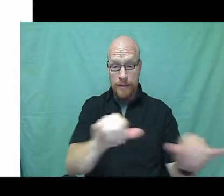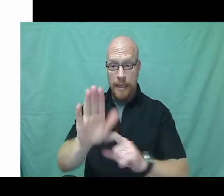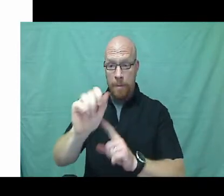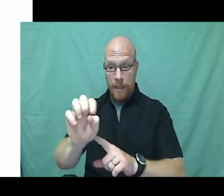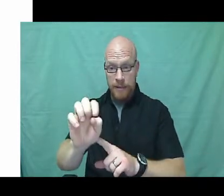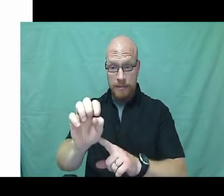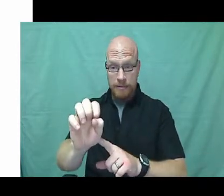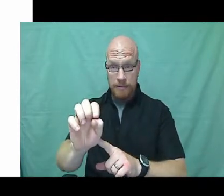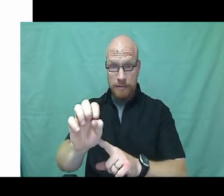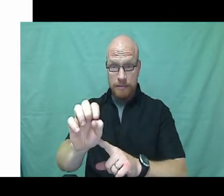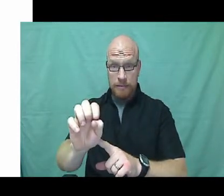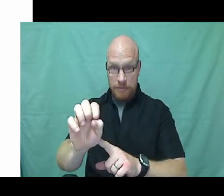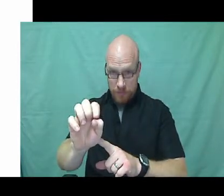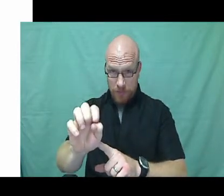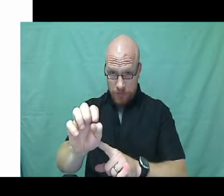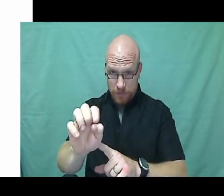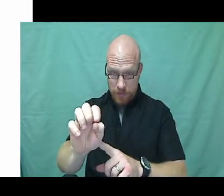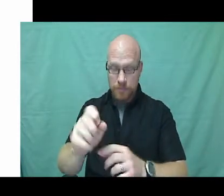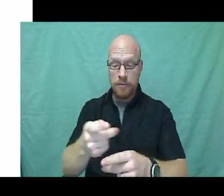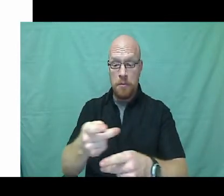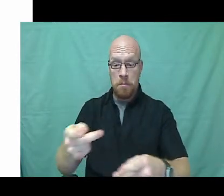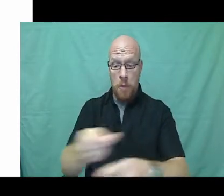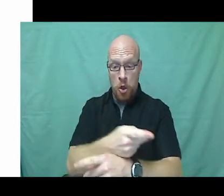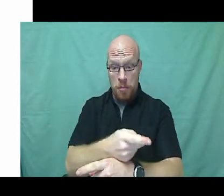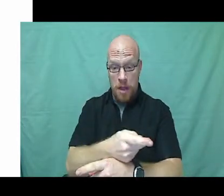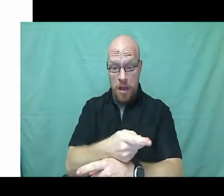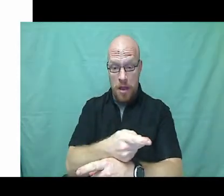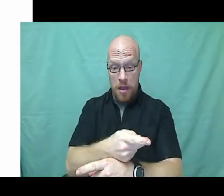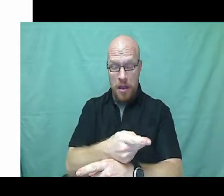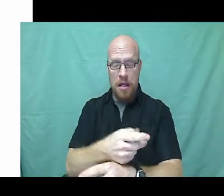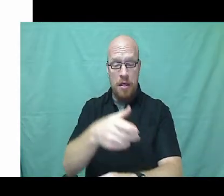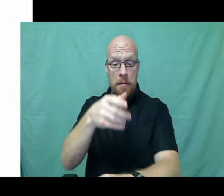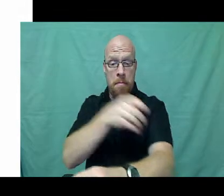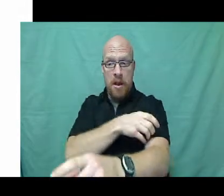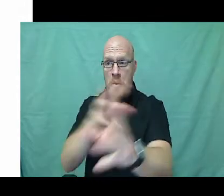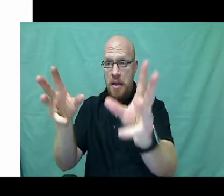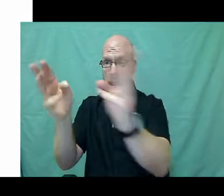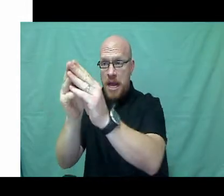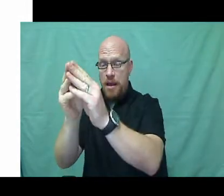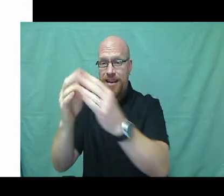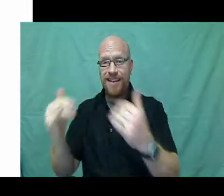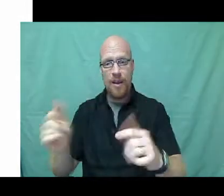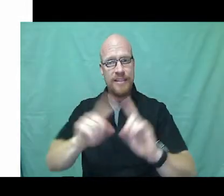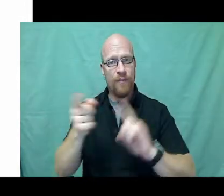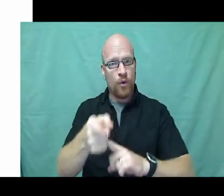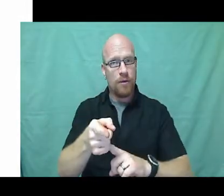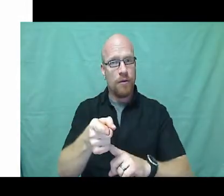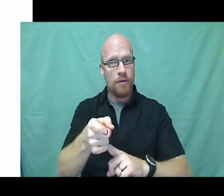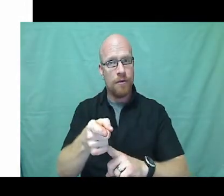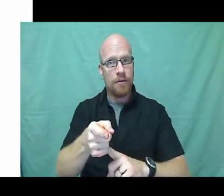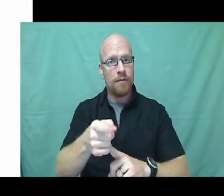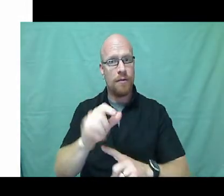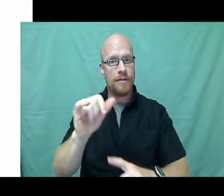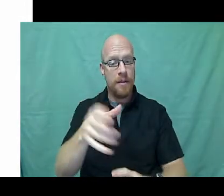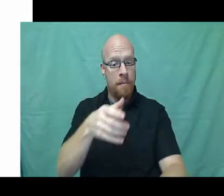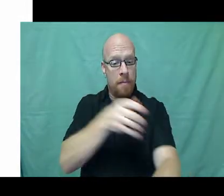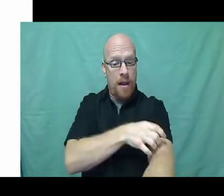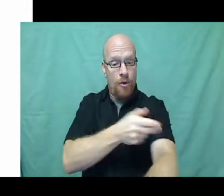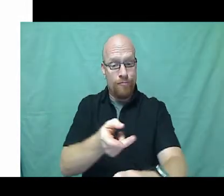If we have terms of the same base with exponents we multiply them together, the powers add.